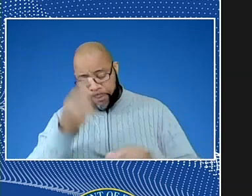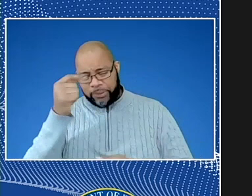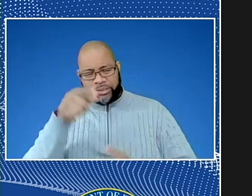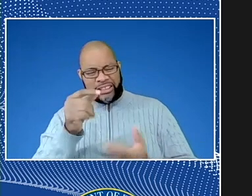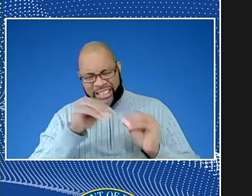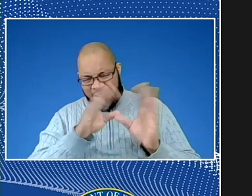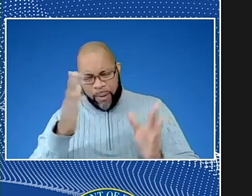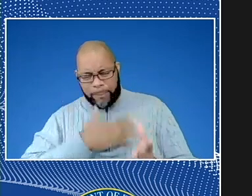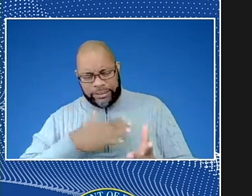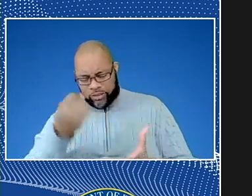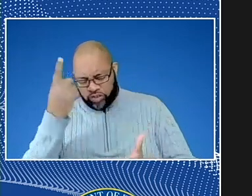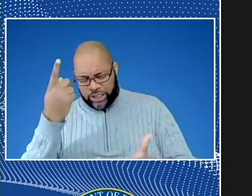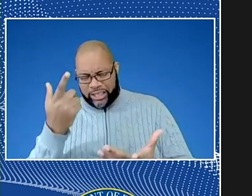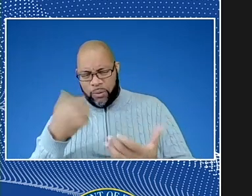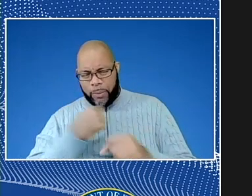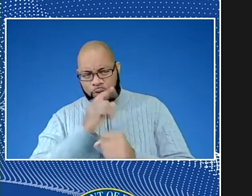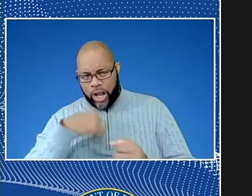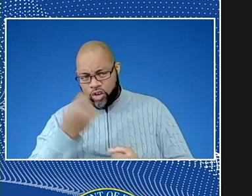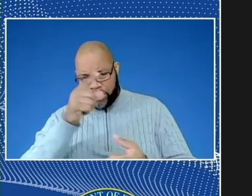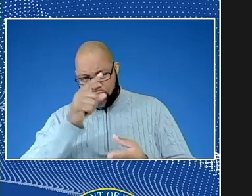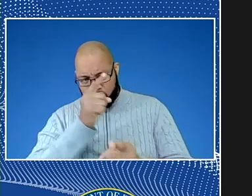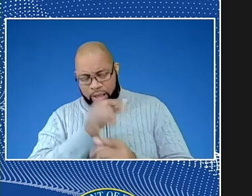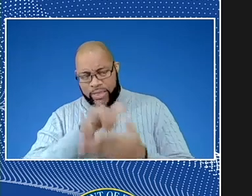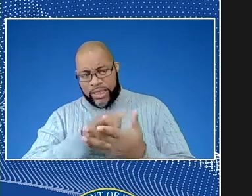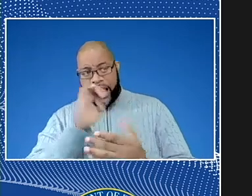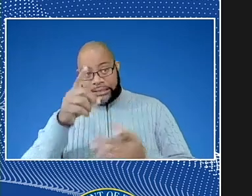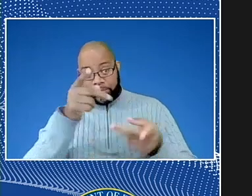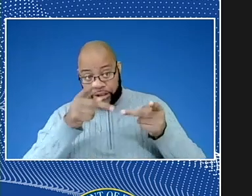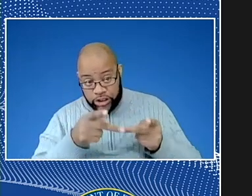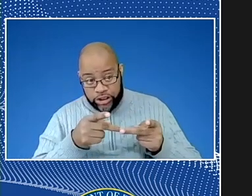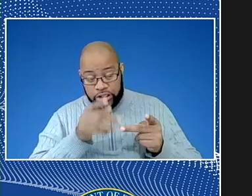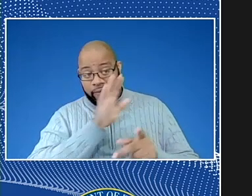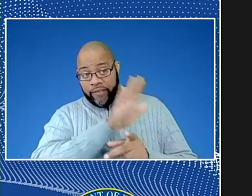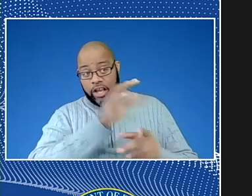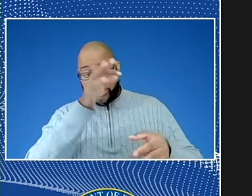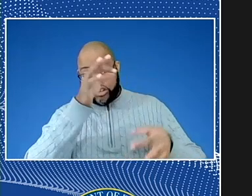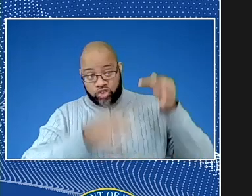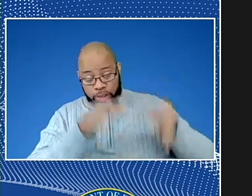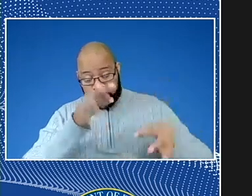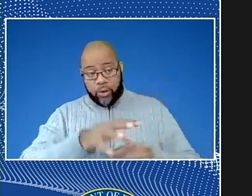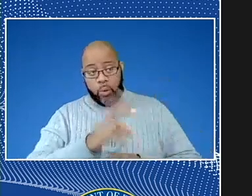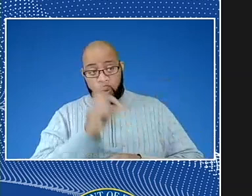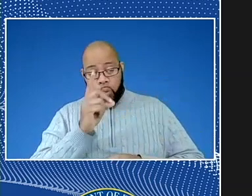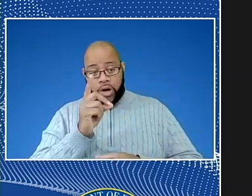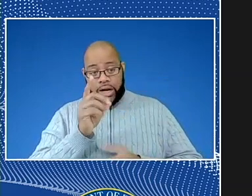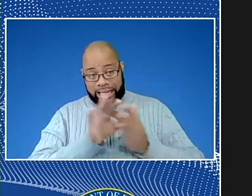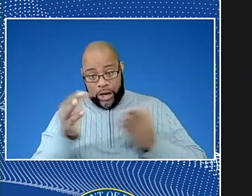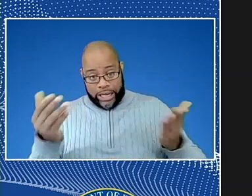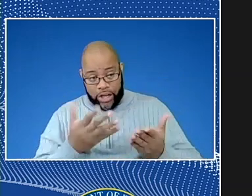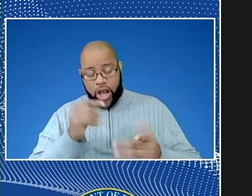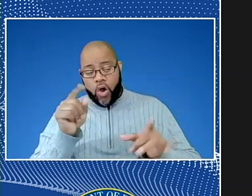understanding correctly, that the Department's position is that judgments would count here? And also, would you be willing to put